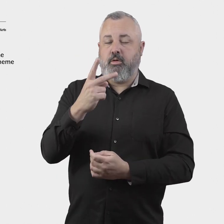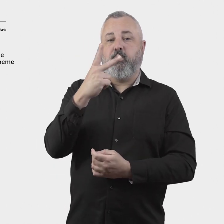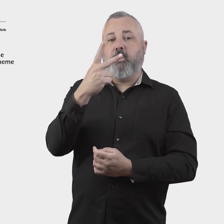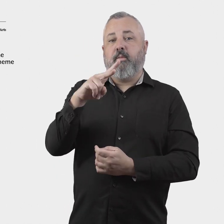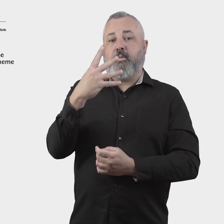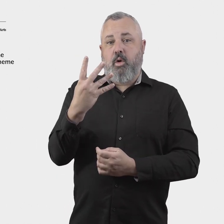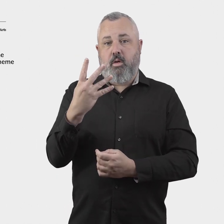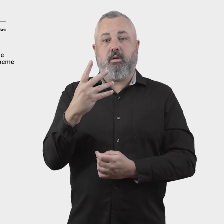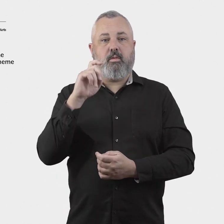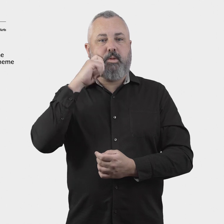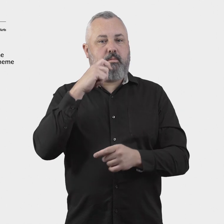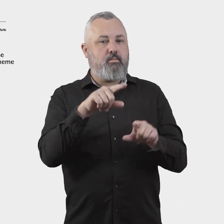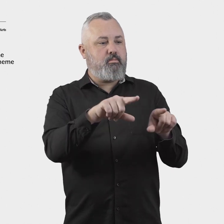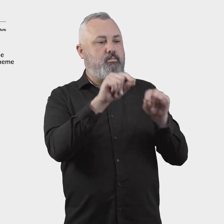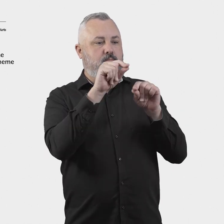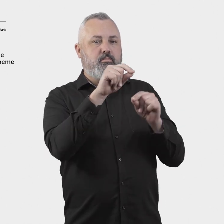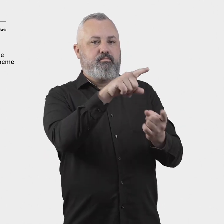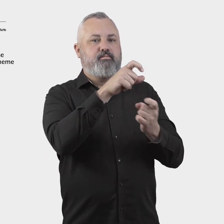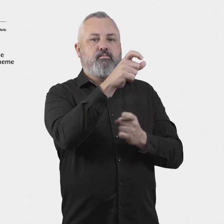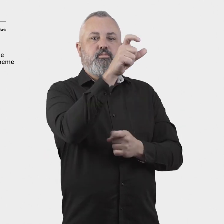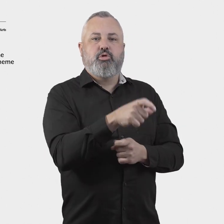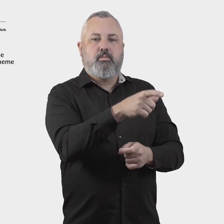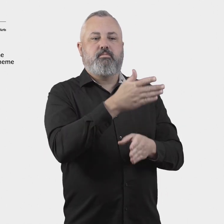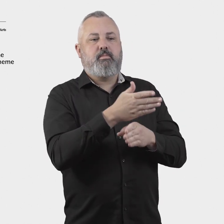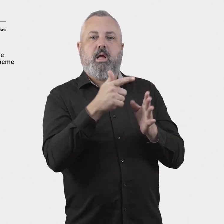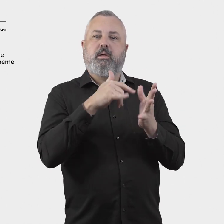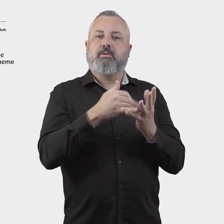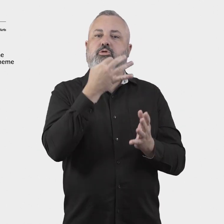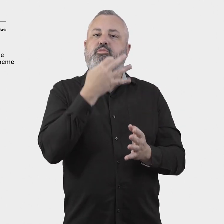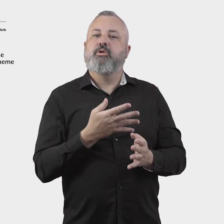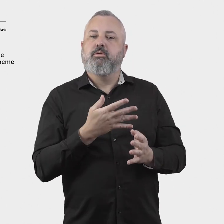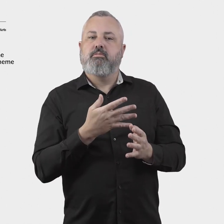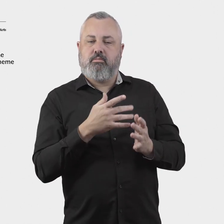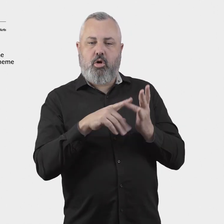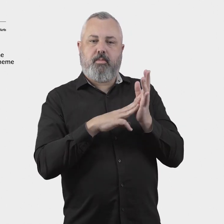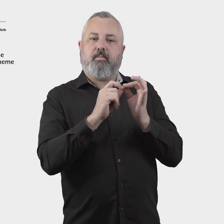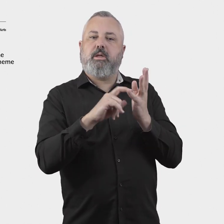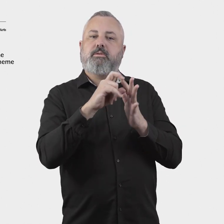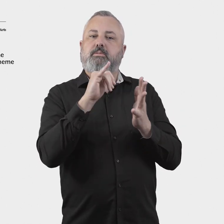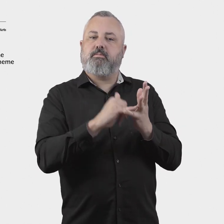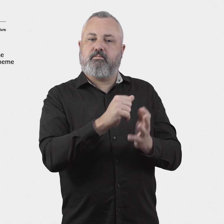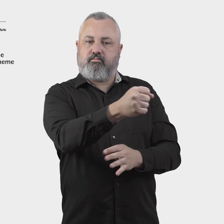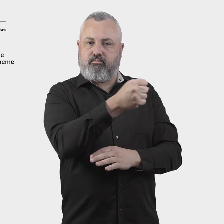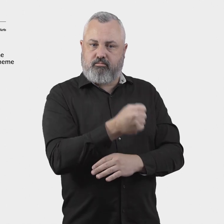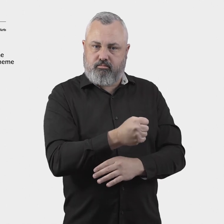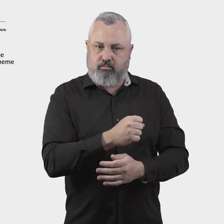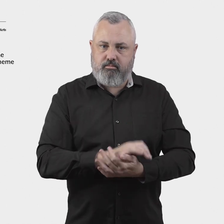2024 Interim Aviation Ombudsperson appointed